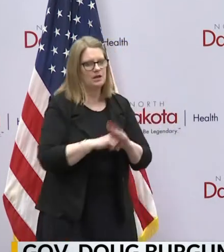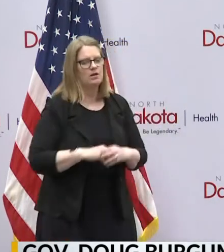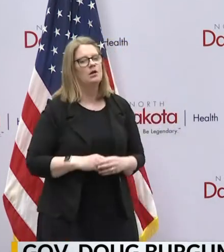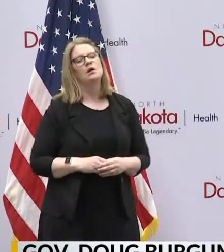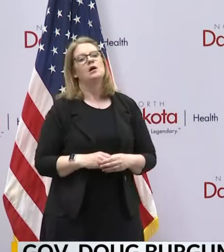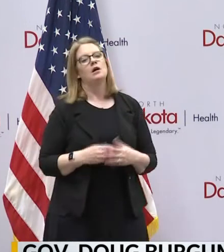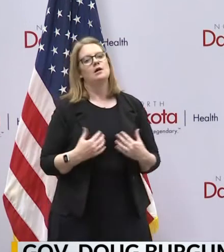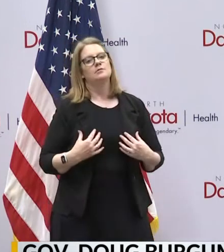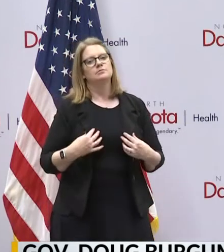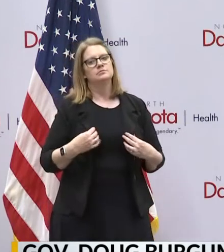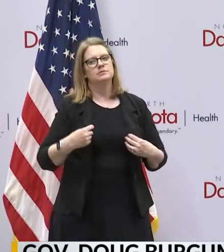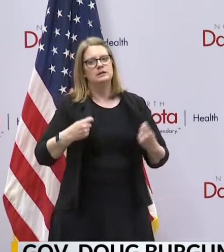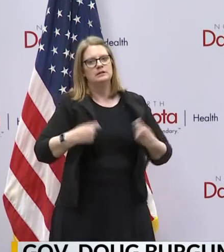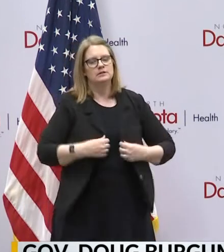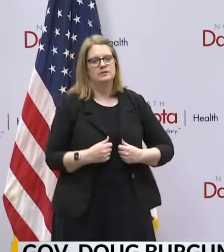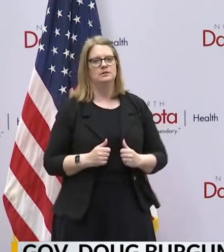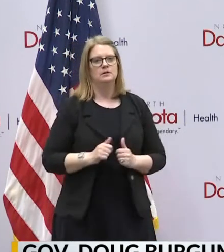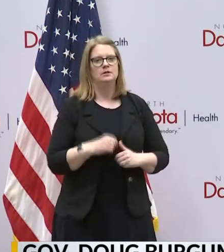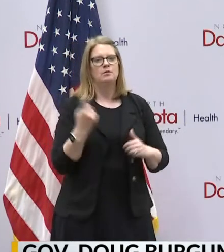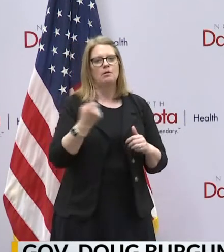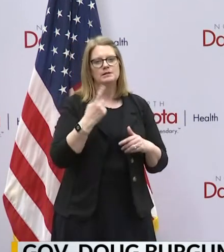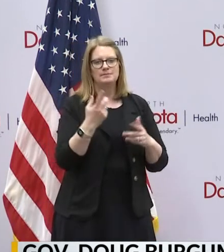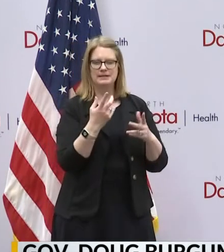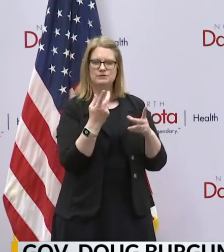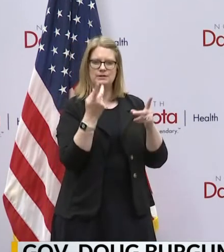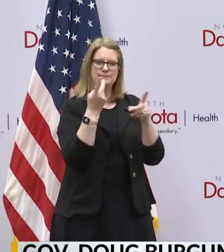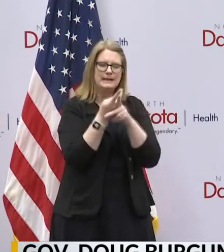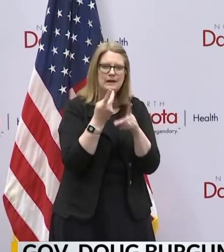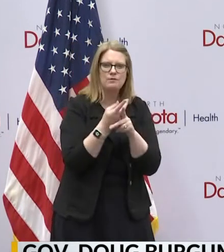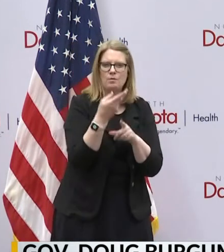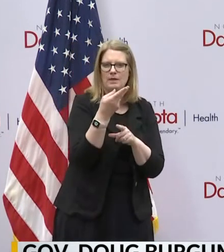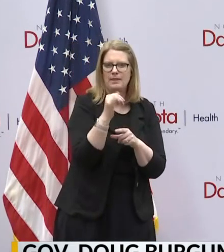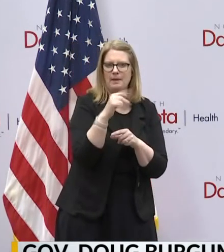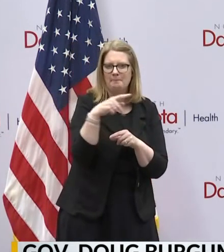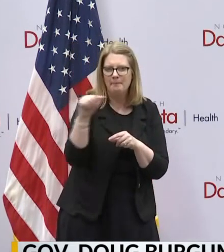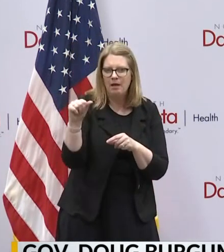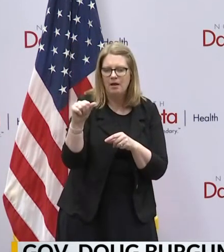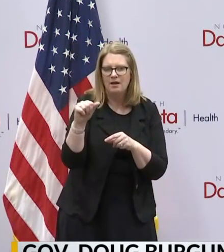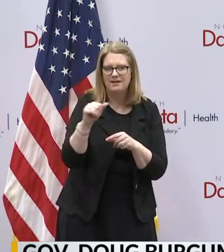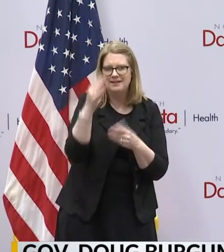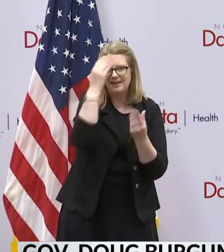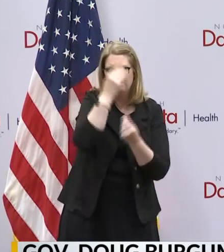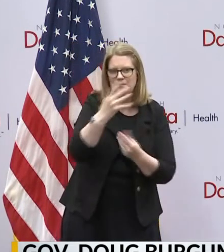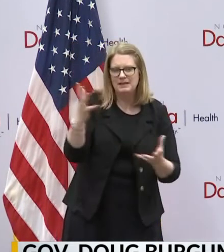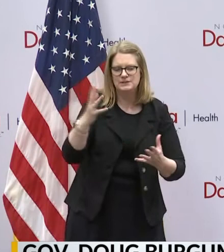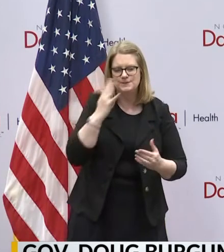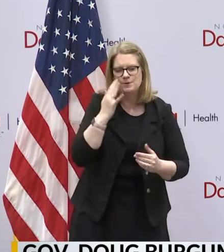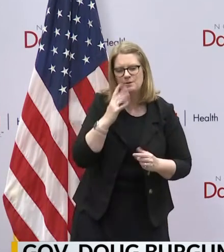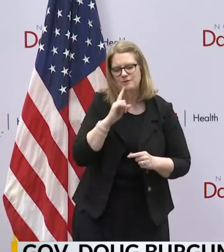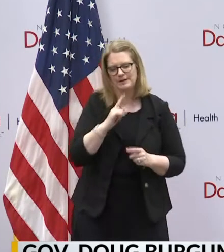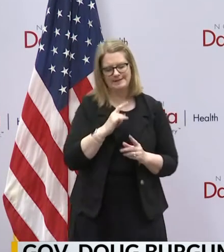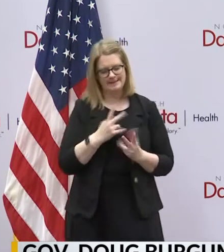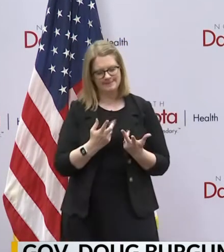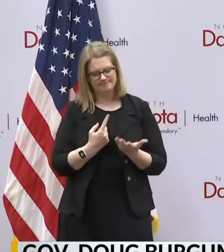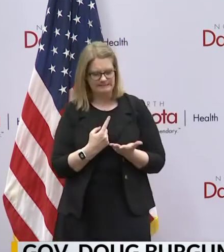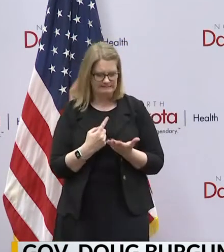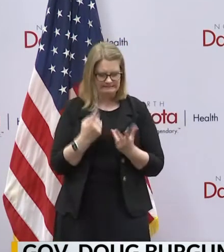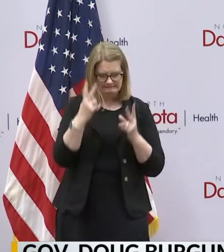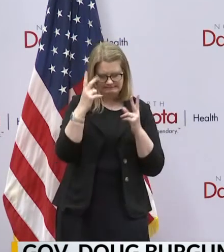STATE. THERE IS A -- AGAIN, WE'VE ALWAYS BEEN TRYING TO BALANCE HIPPA INFORMATION AS WELL YOU'VE